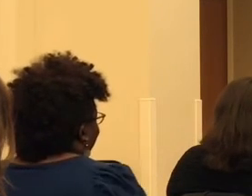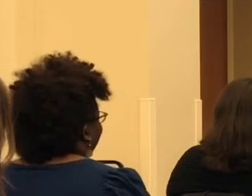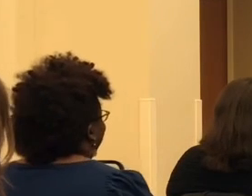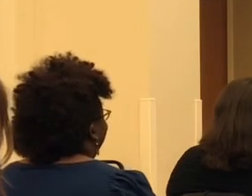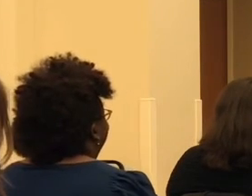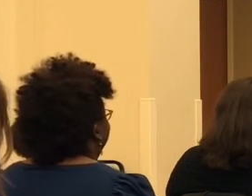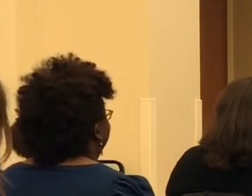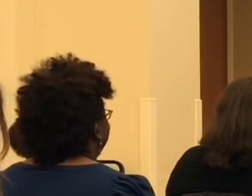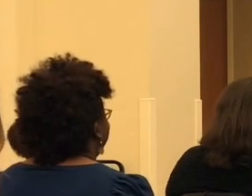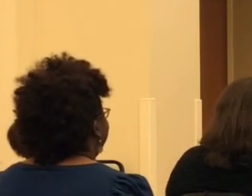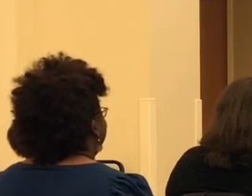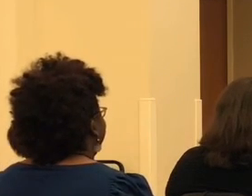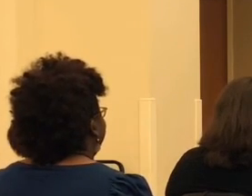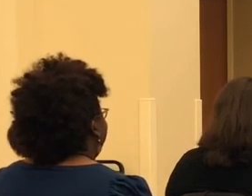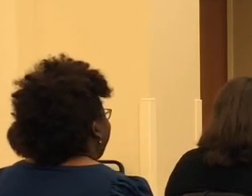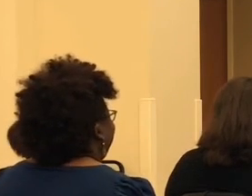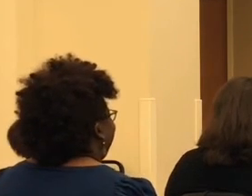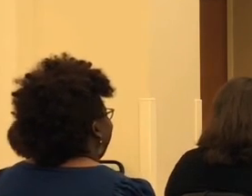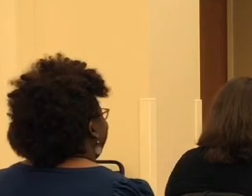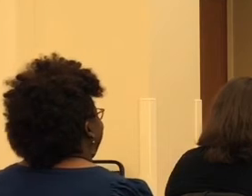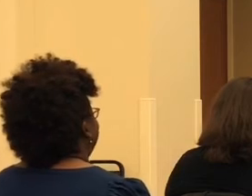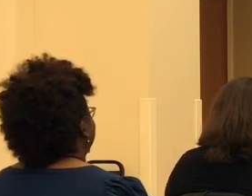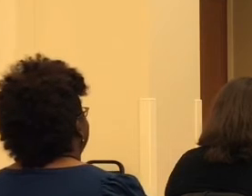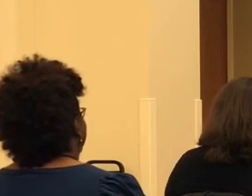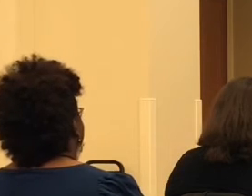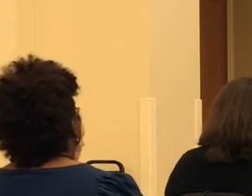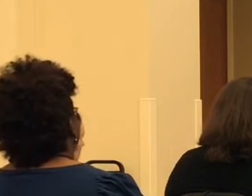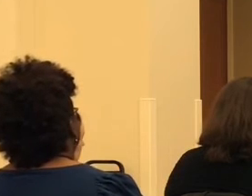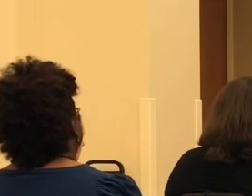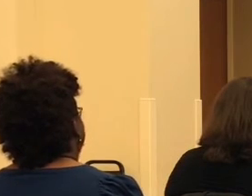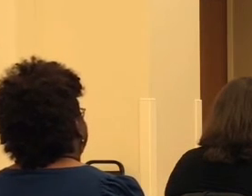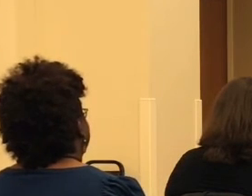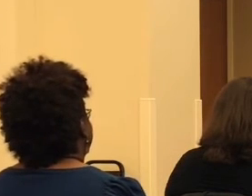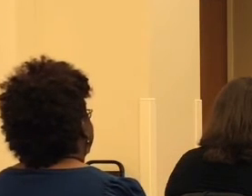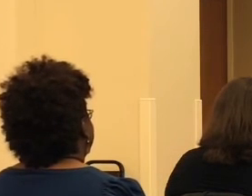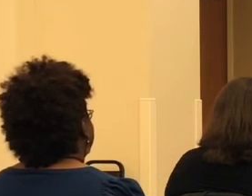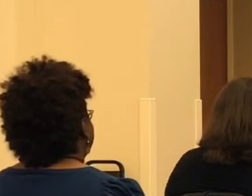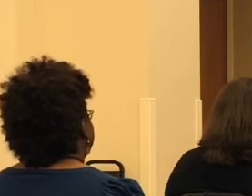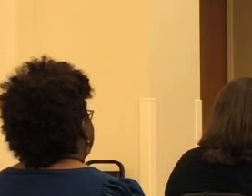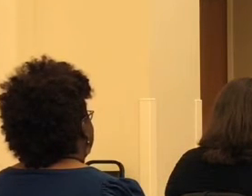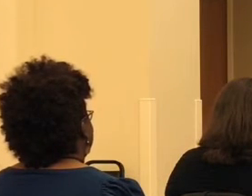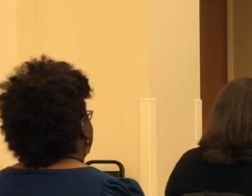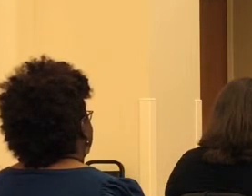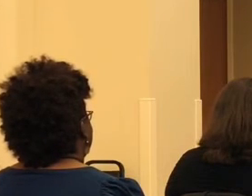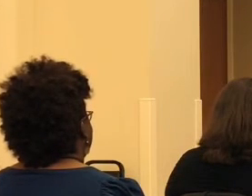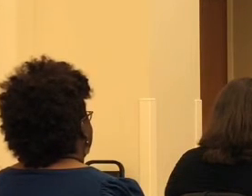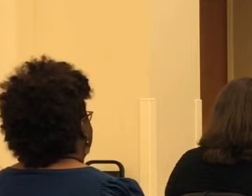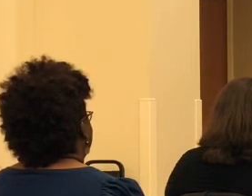here's a happy train an angry train Or